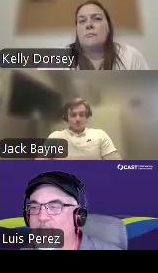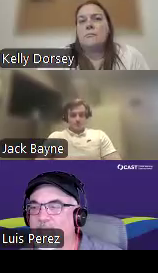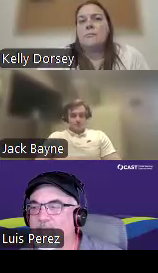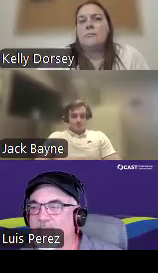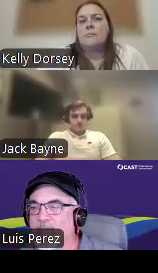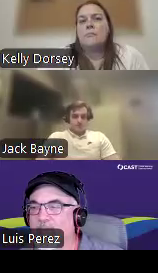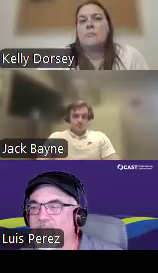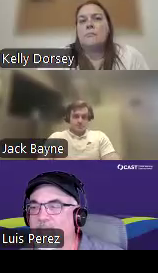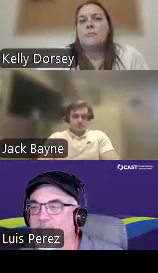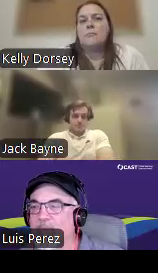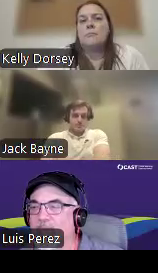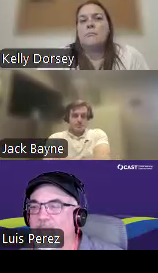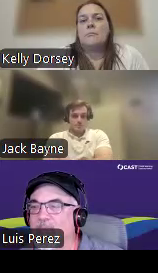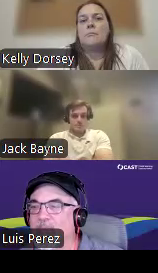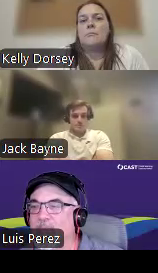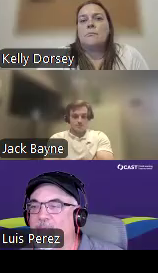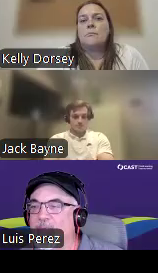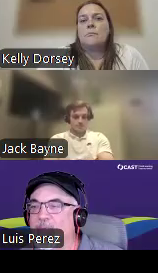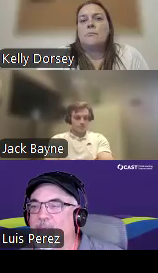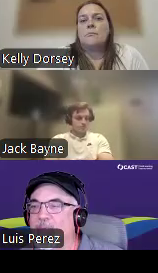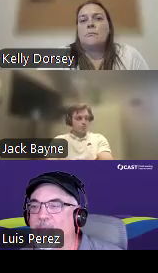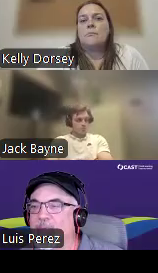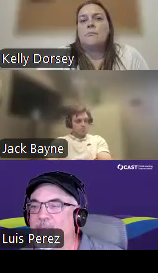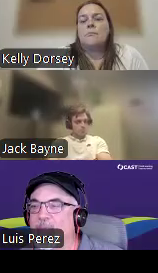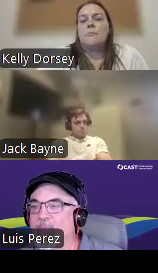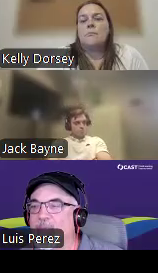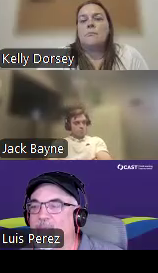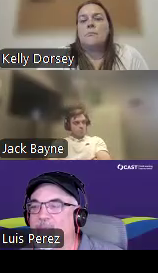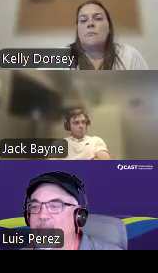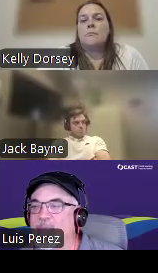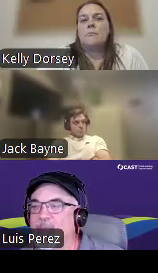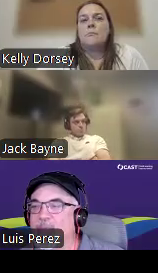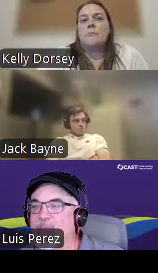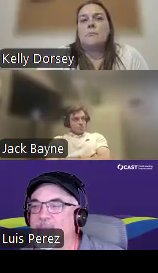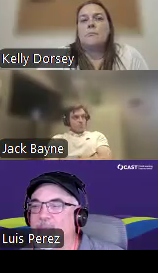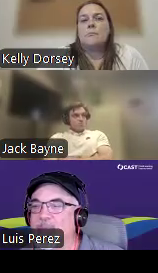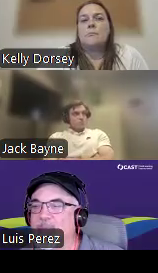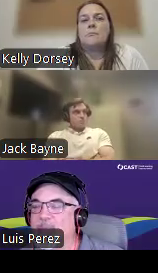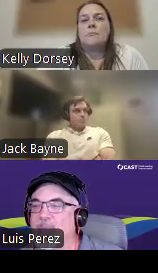teach job seekers to ask themselves before using AI so they understand why they're using it and